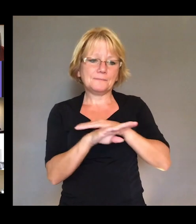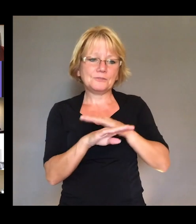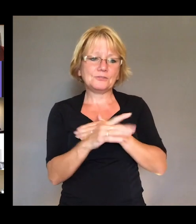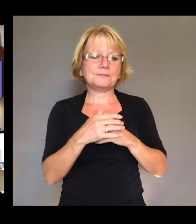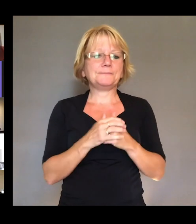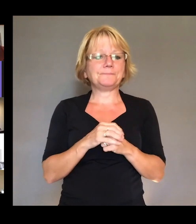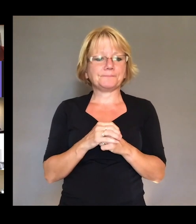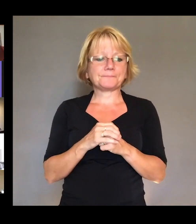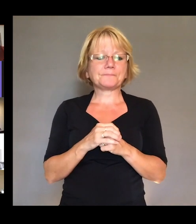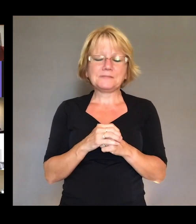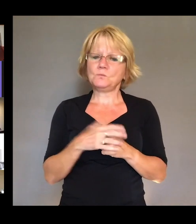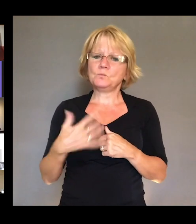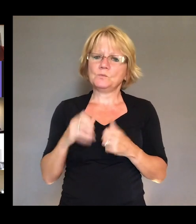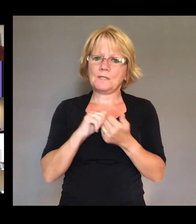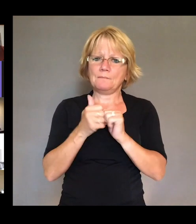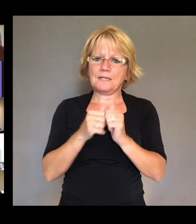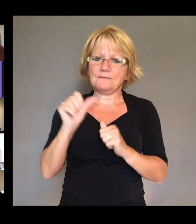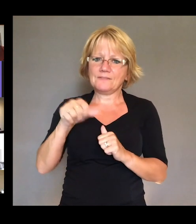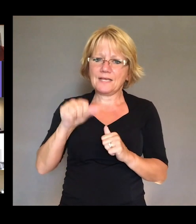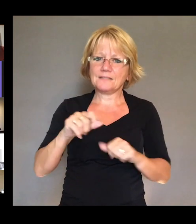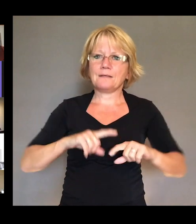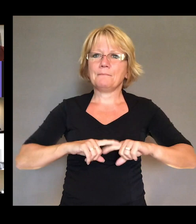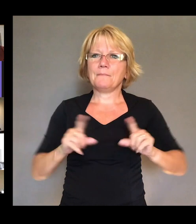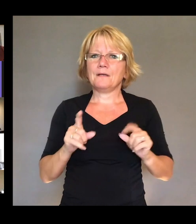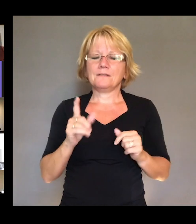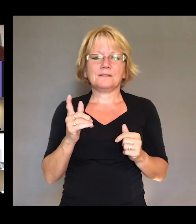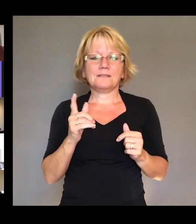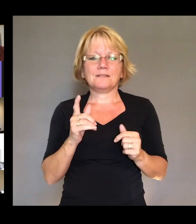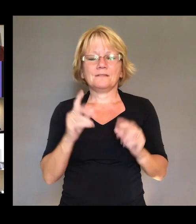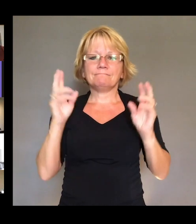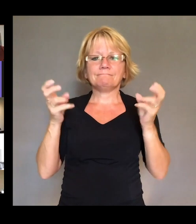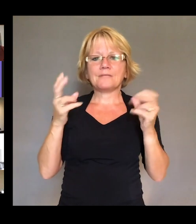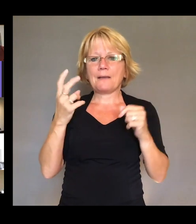and some of the people in the chat said, it's very competitive. They are blinded missions.